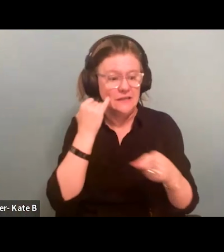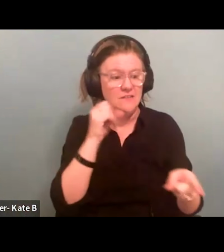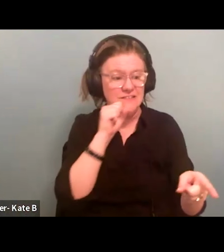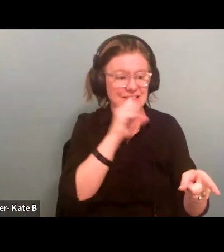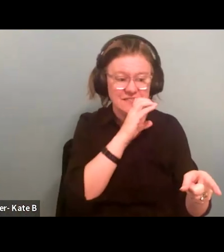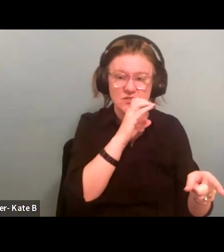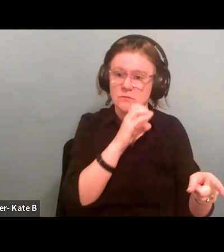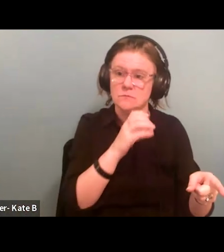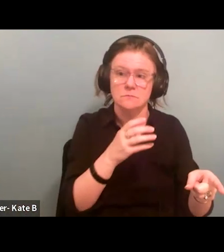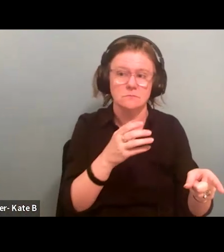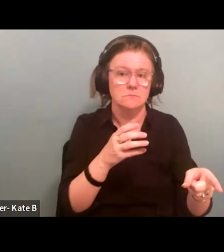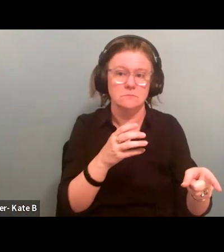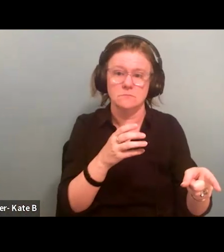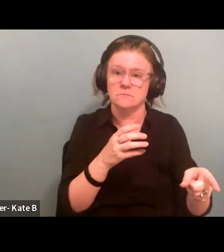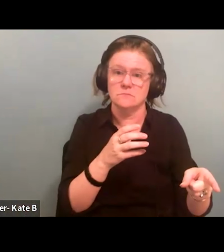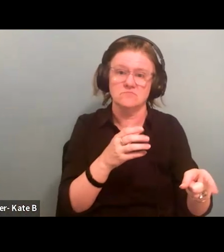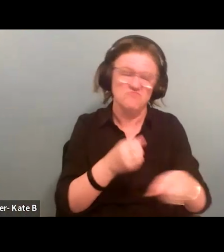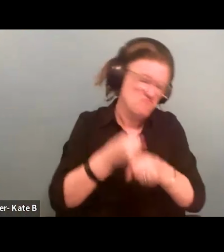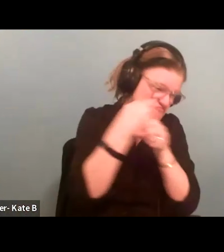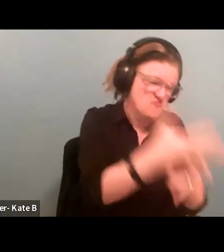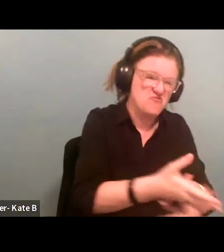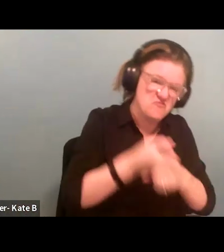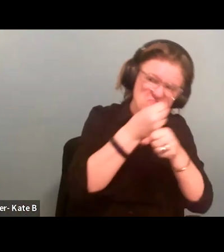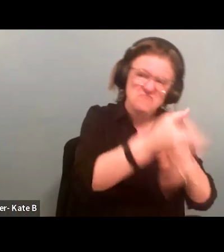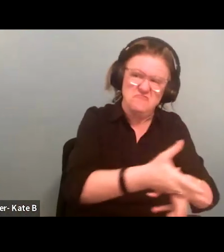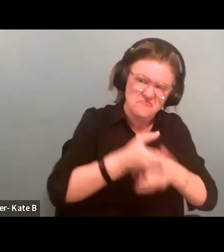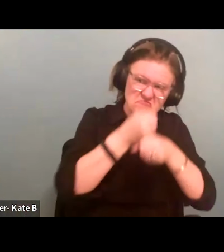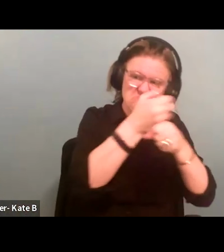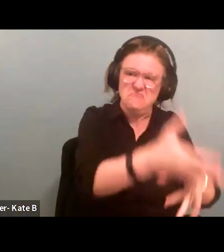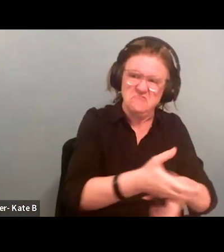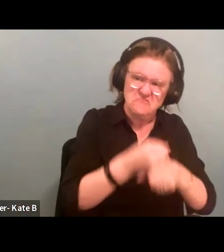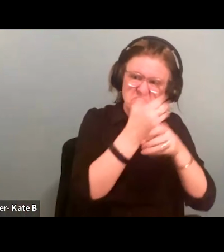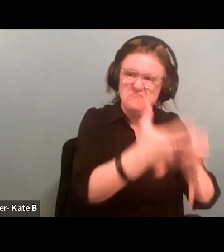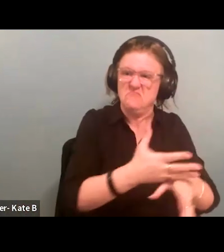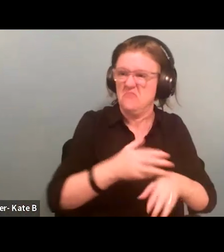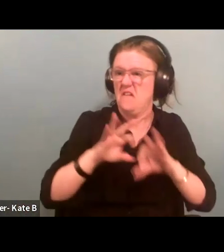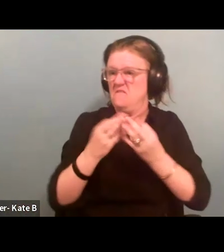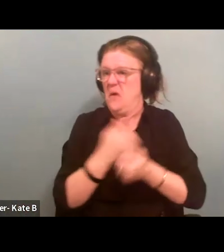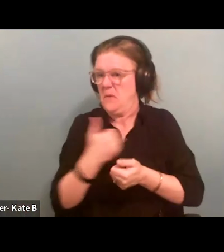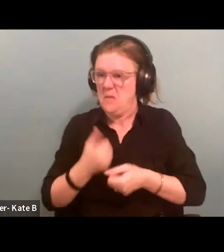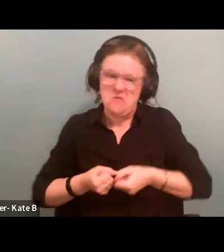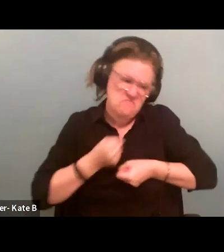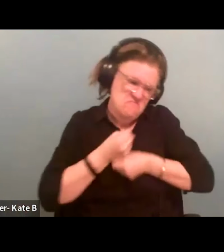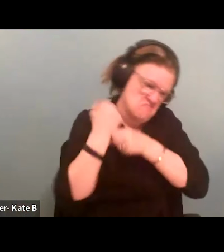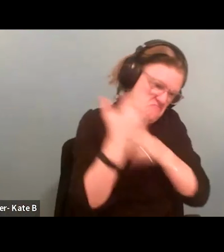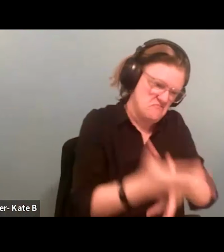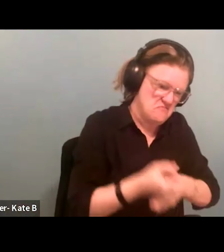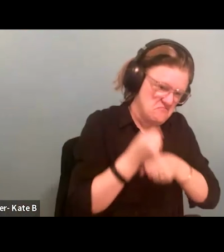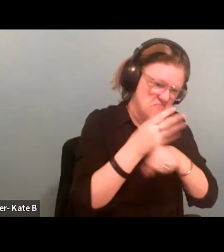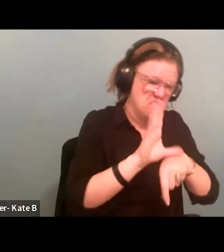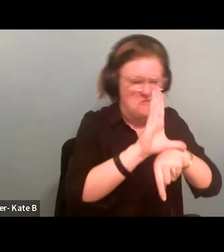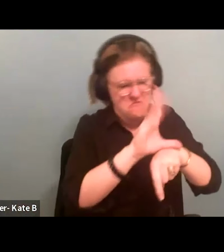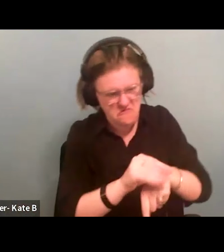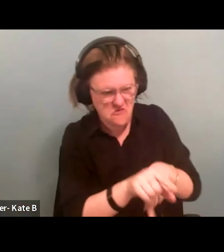being verbally assaulted by a caregiver or a family member and belittled in public.